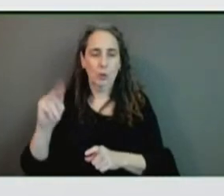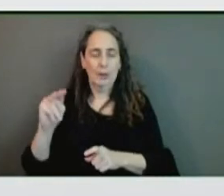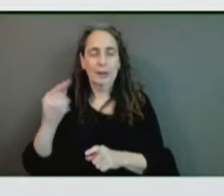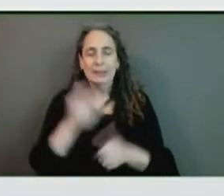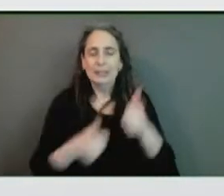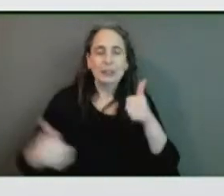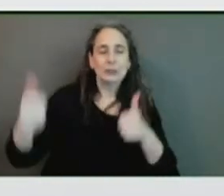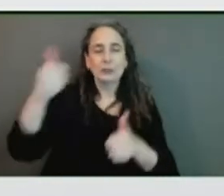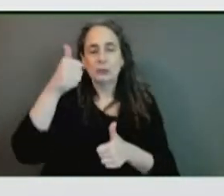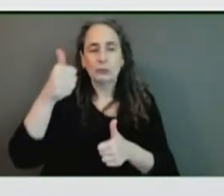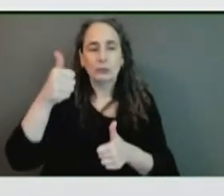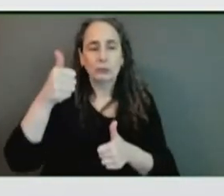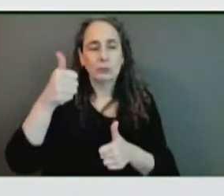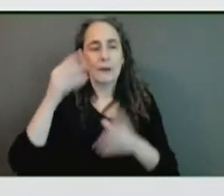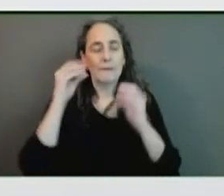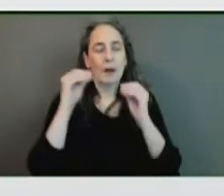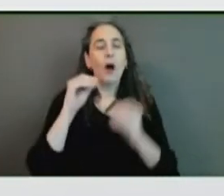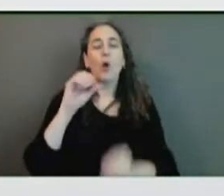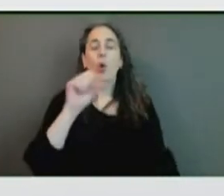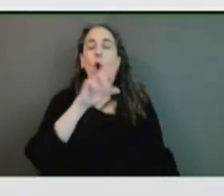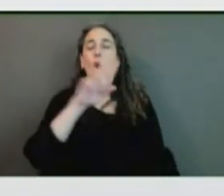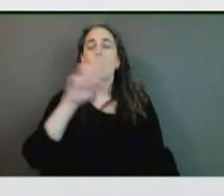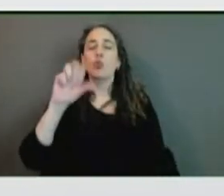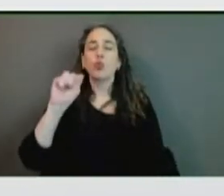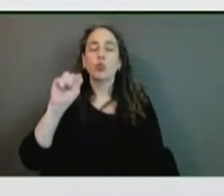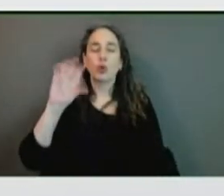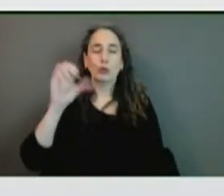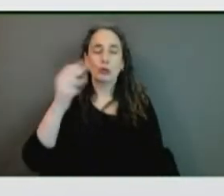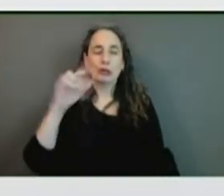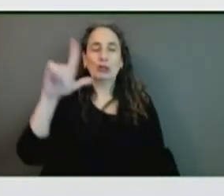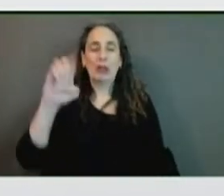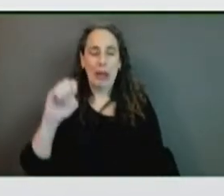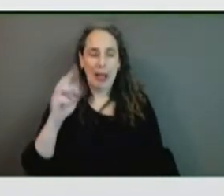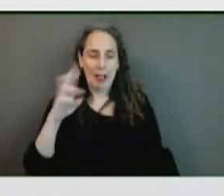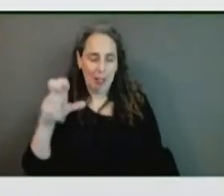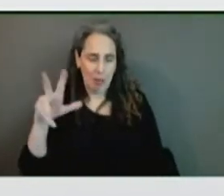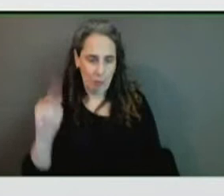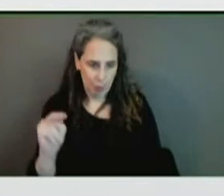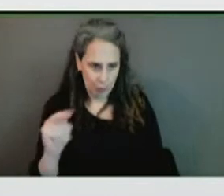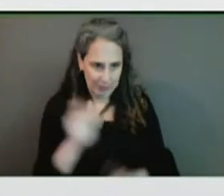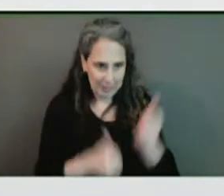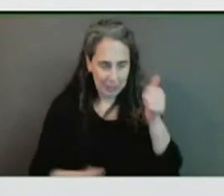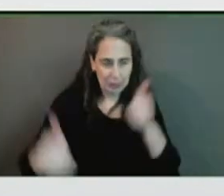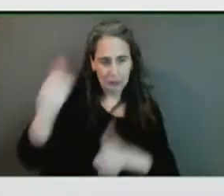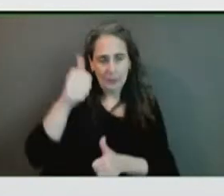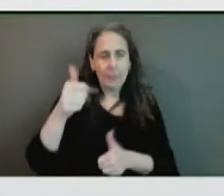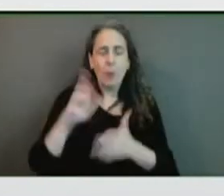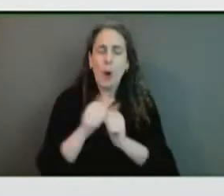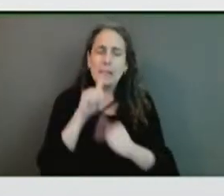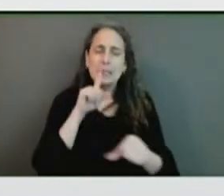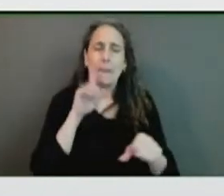Reuben with us tonight. Chief of teaching Learning in schools. Mr. Ruben, can you speak to the same question? Why is it